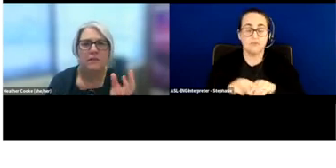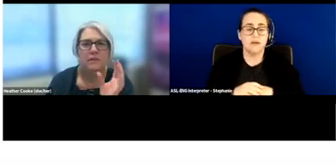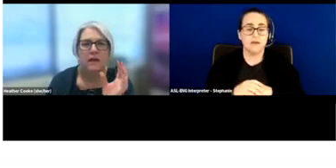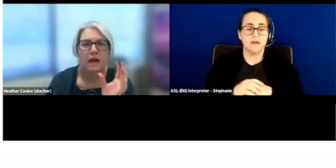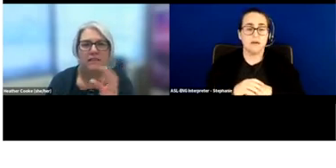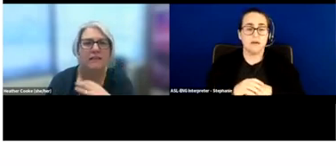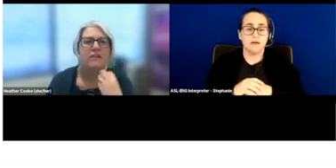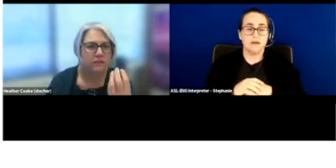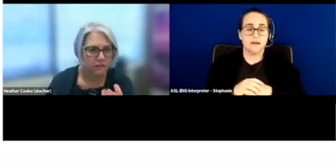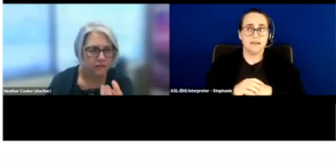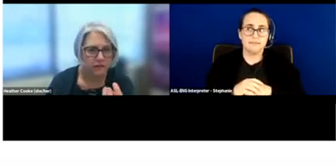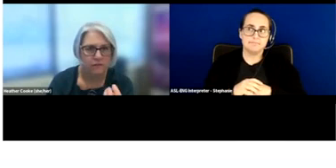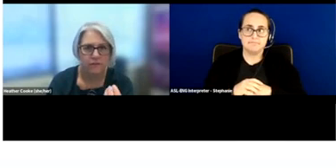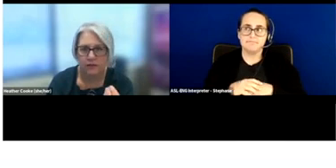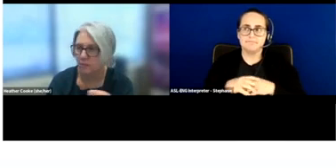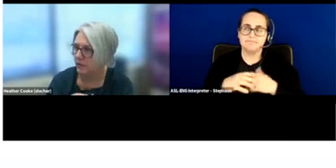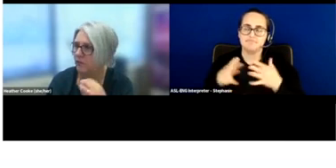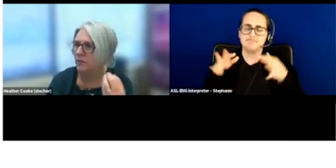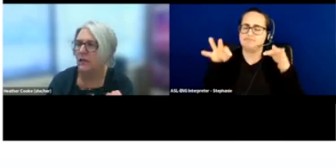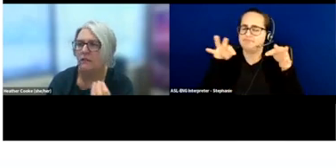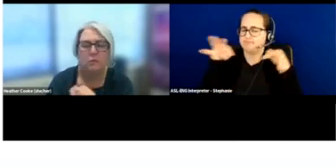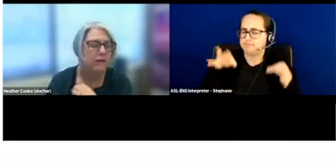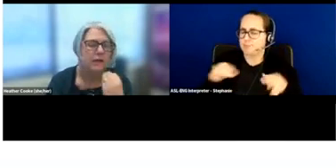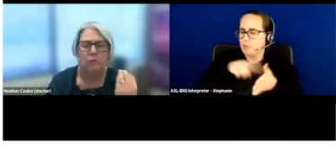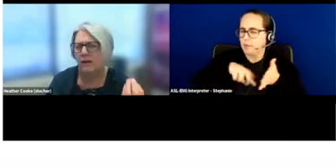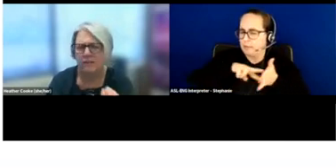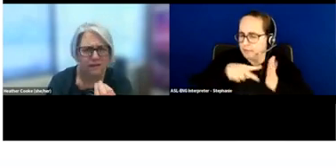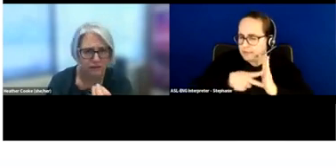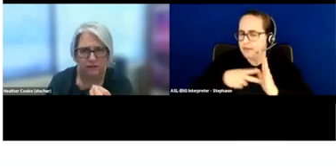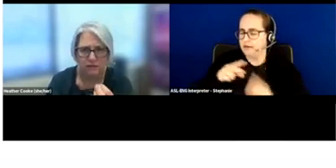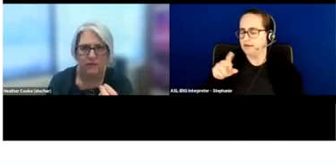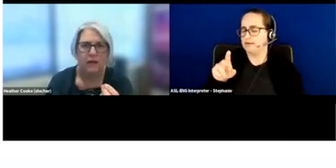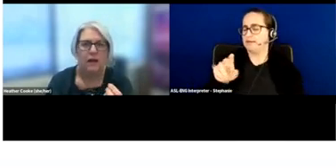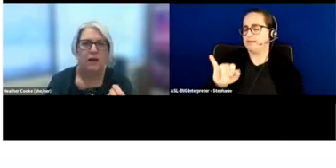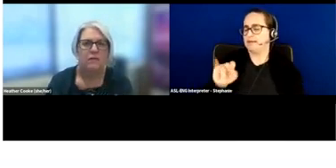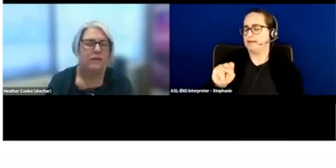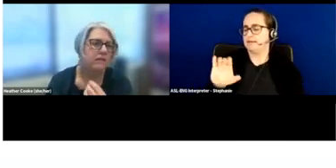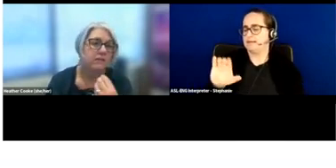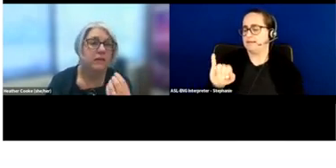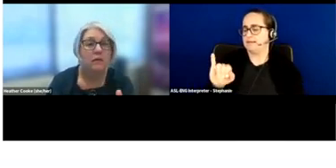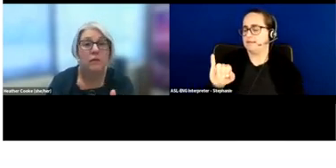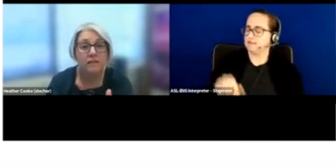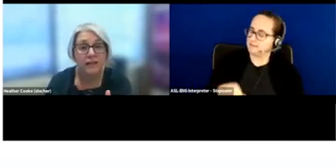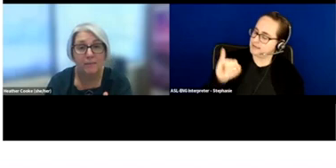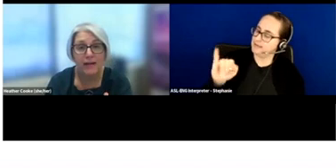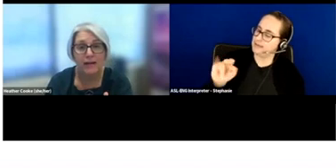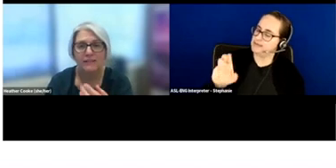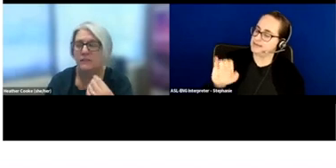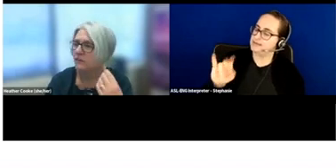incivility and bullying. So really exploring like what is the nature of of incivility and what is the impact. And so this